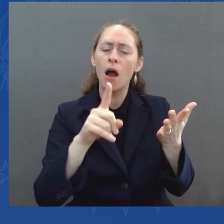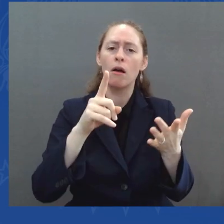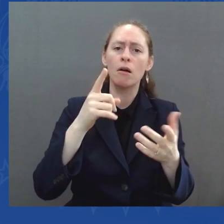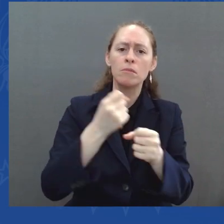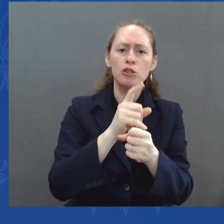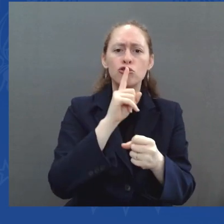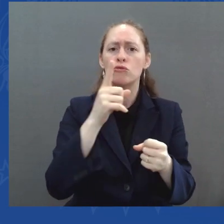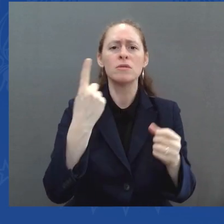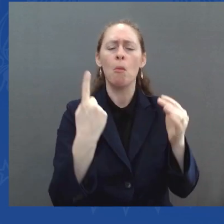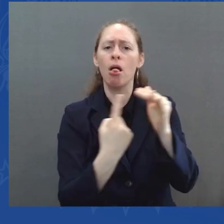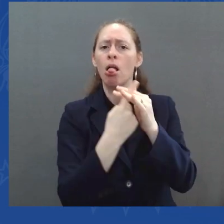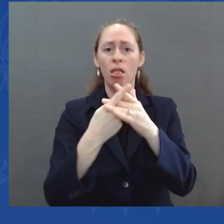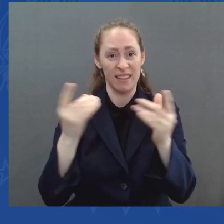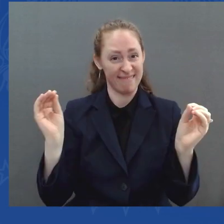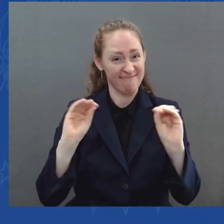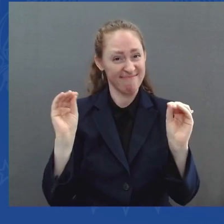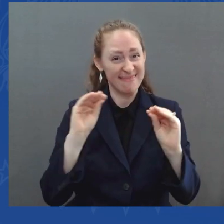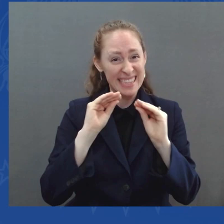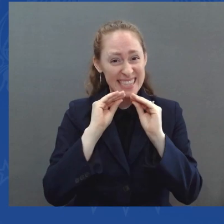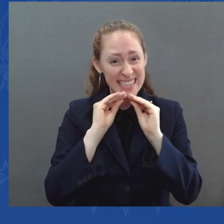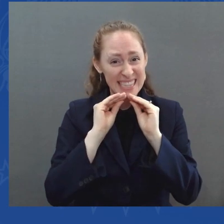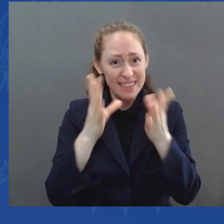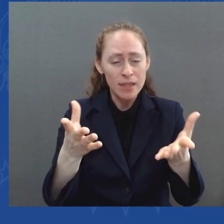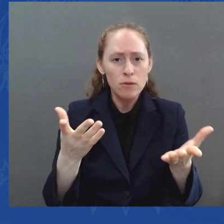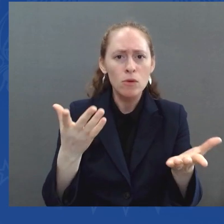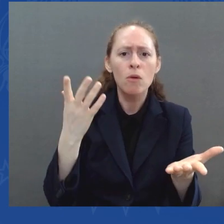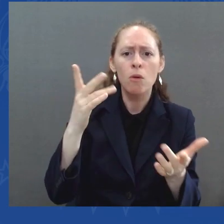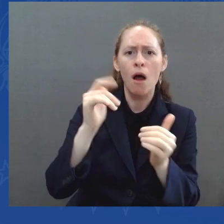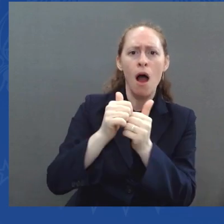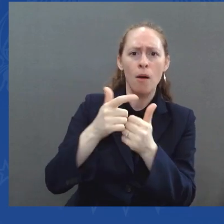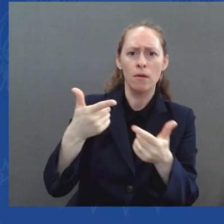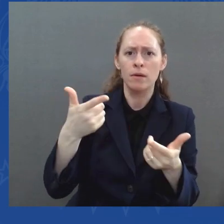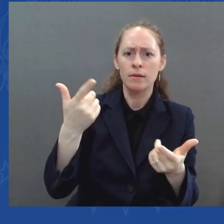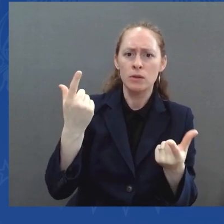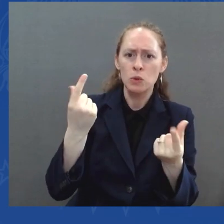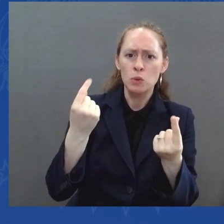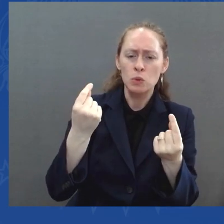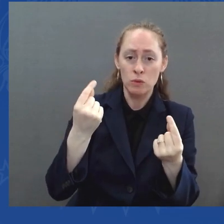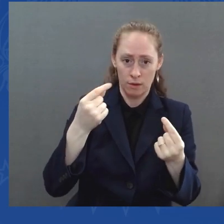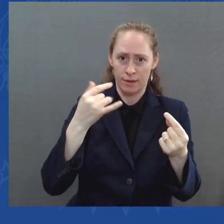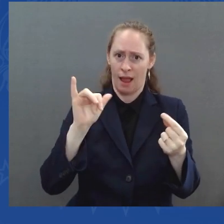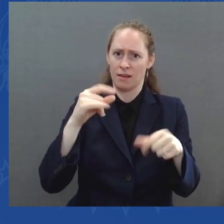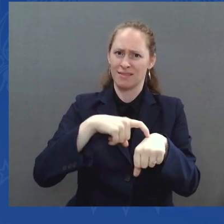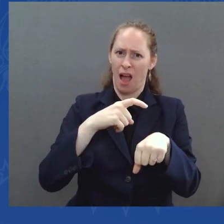We know that expanding Medicaid coverage significantly reduces the number of mothers